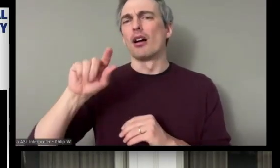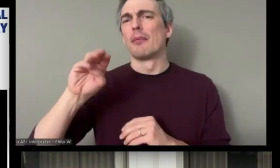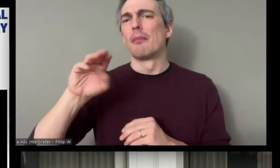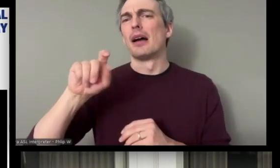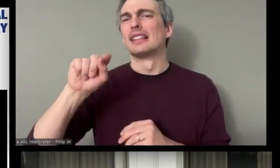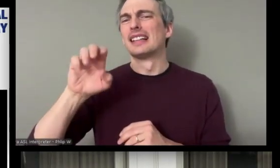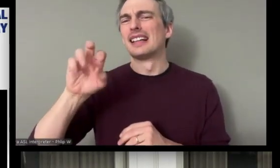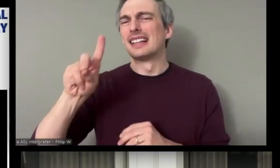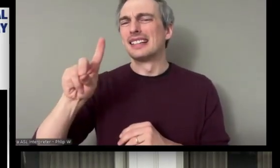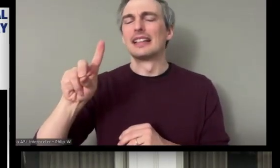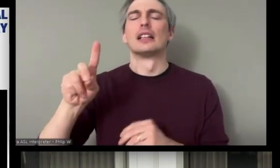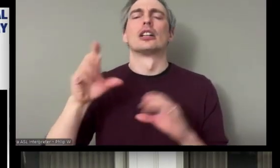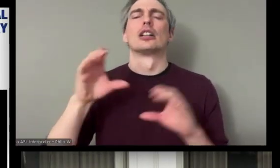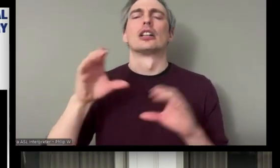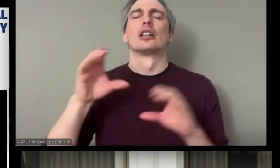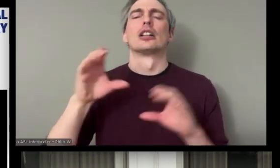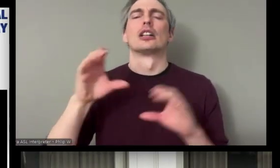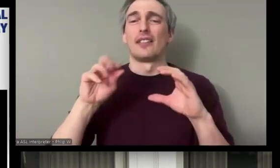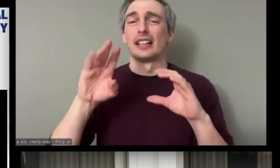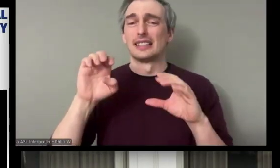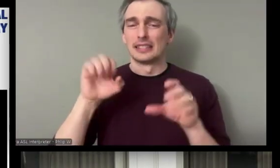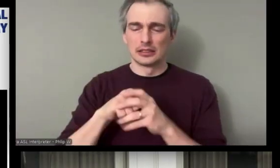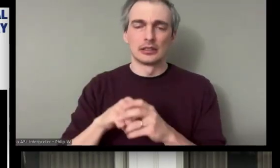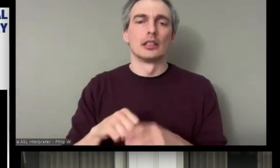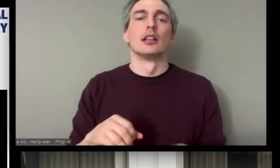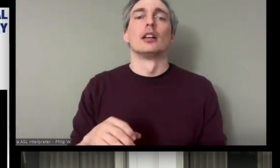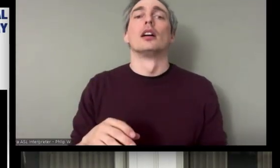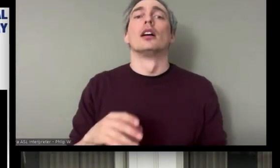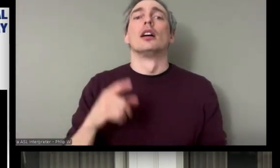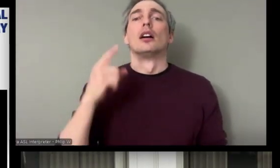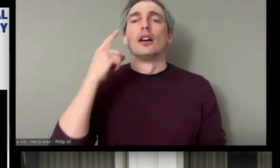to speak on your behalf is, like, one of the communication mechanisms.